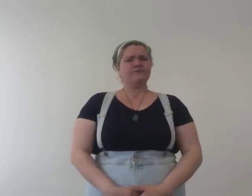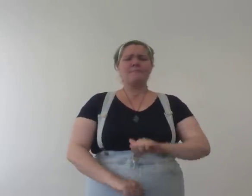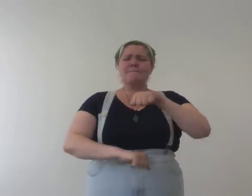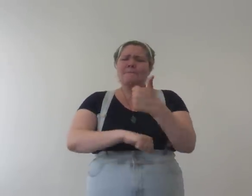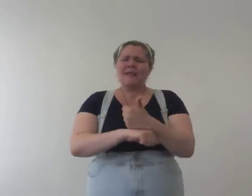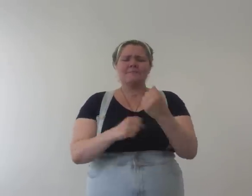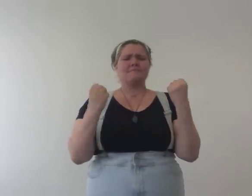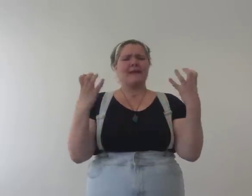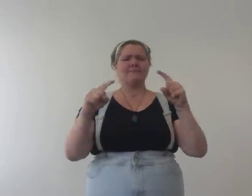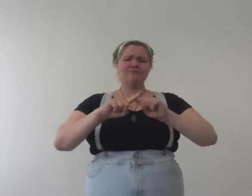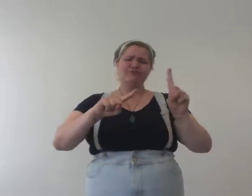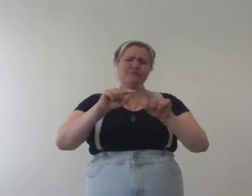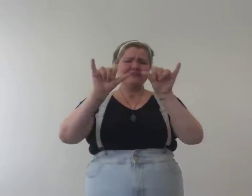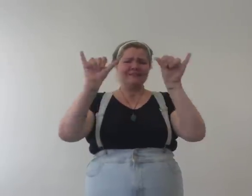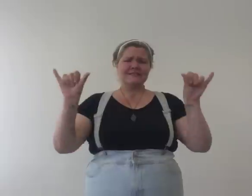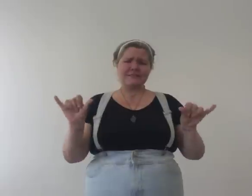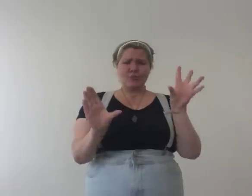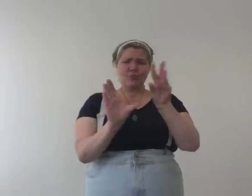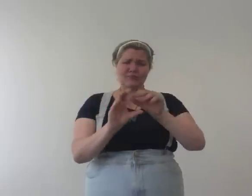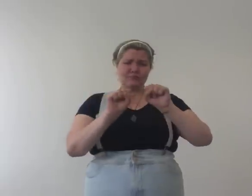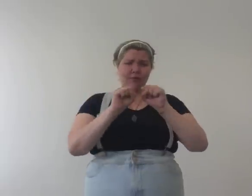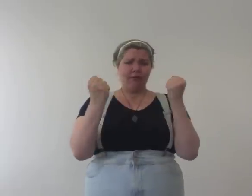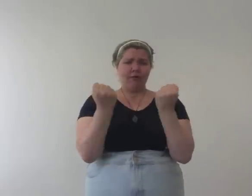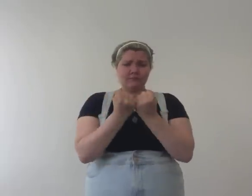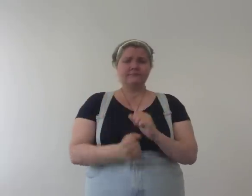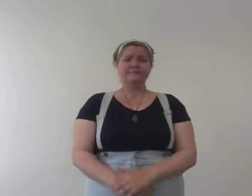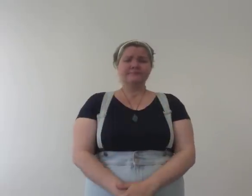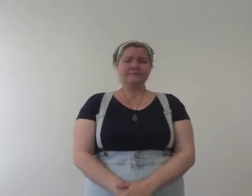It is based on many different systems within society.